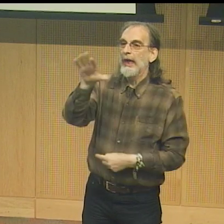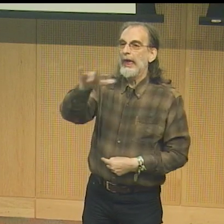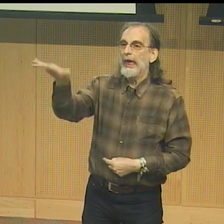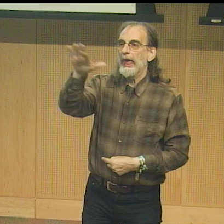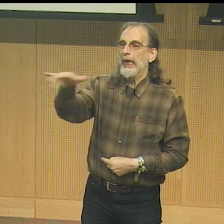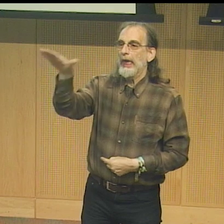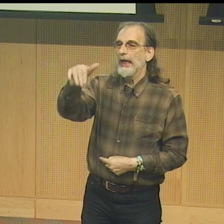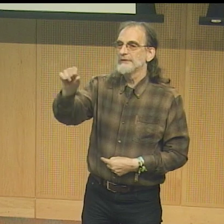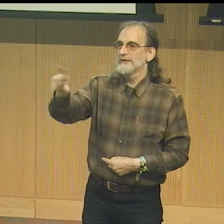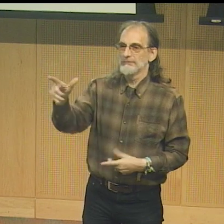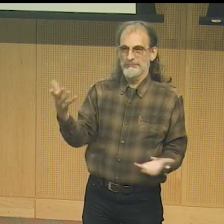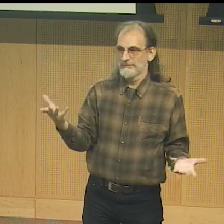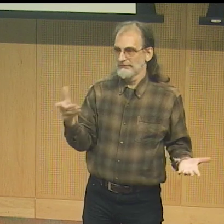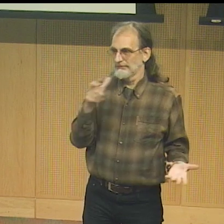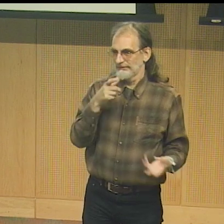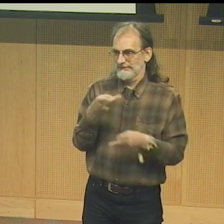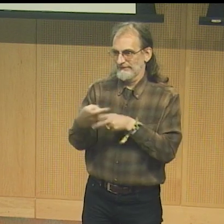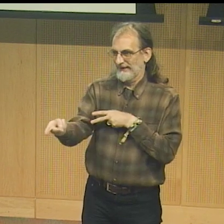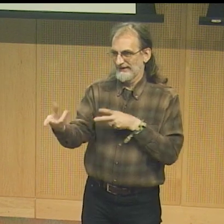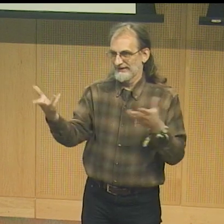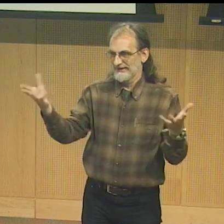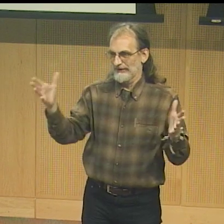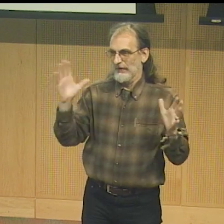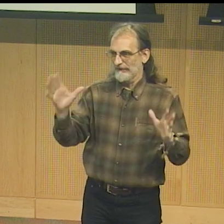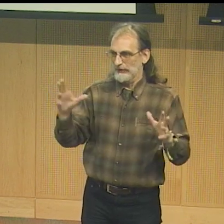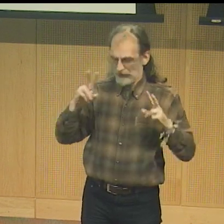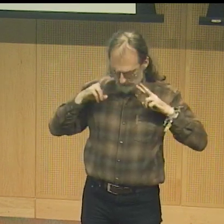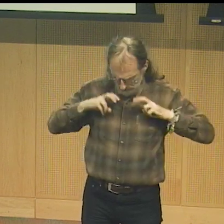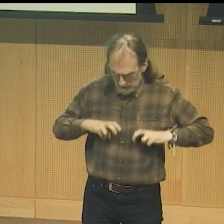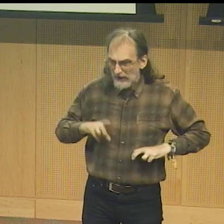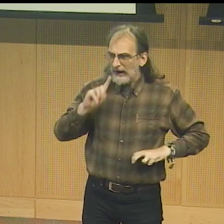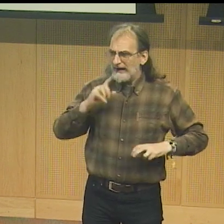So, it's a very peripheral experience of the other language.